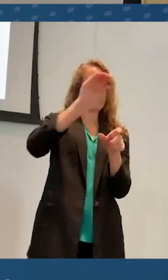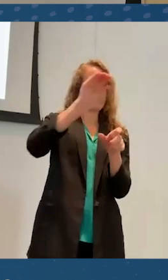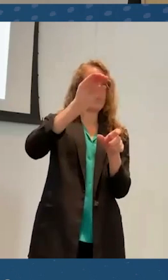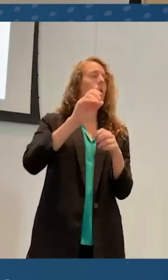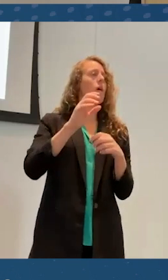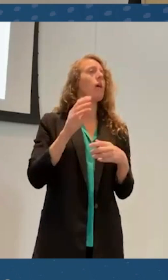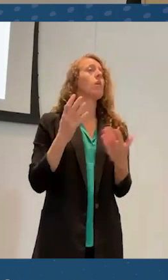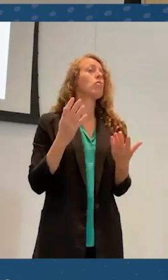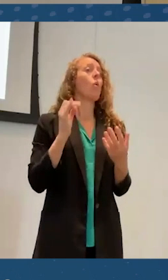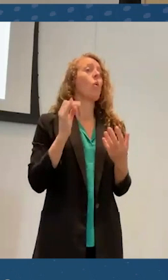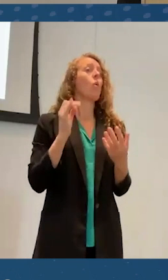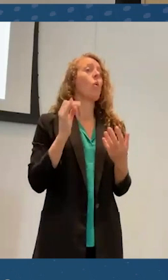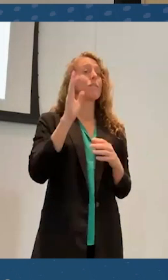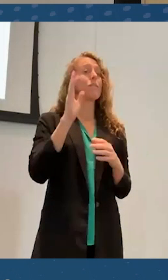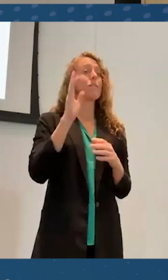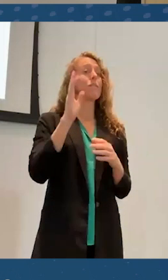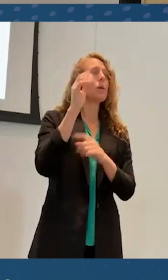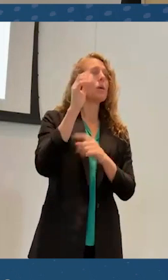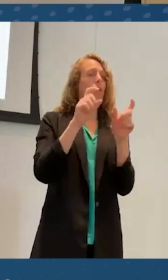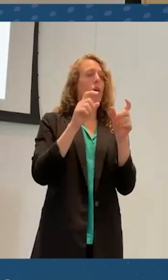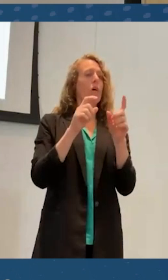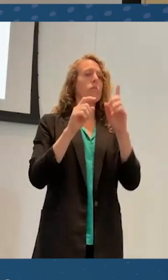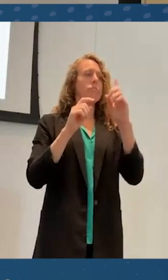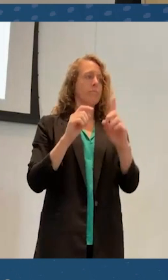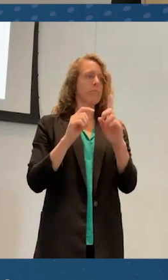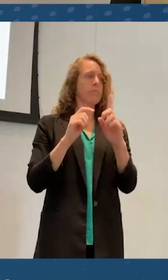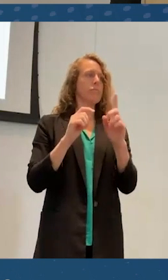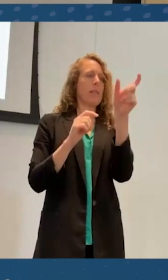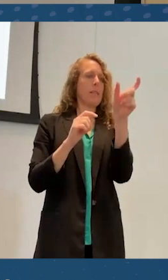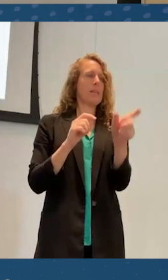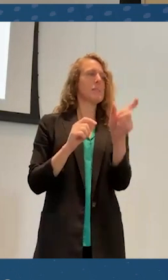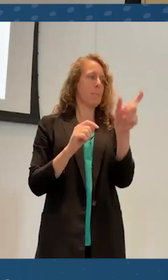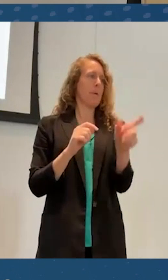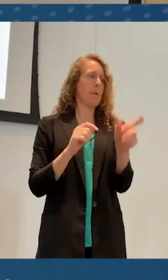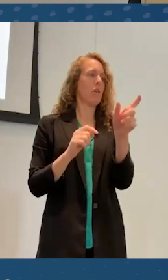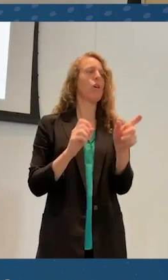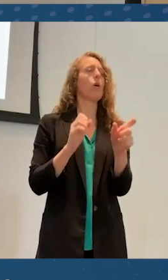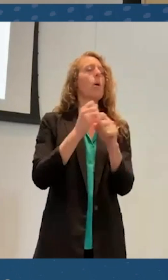make or other objects in between the user and the speaker.